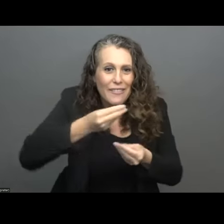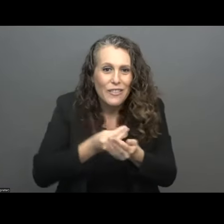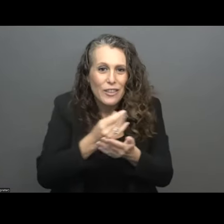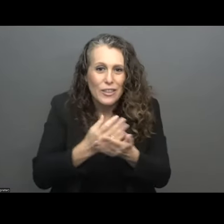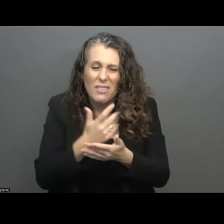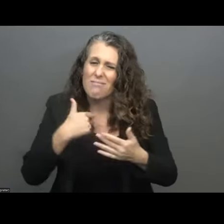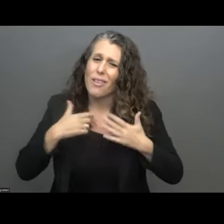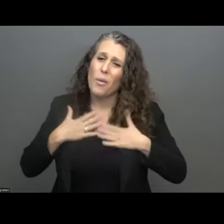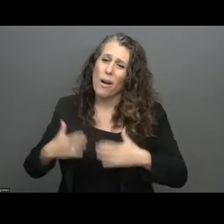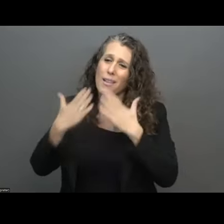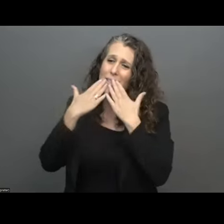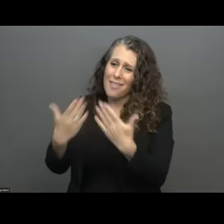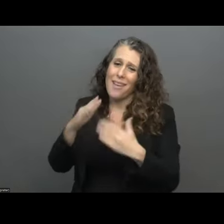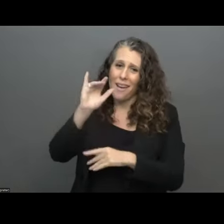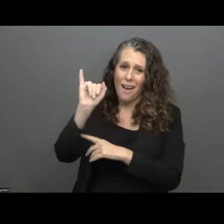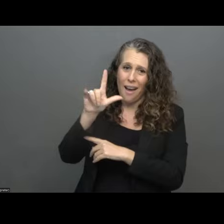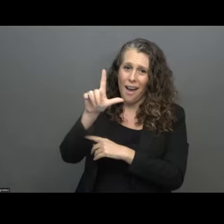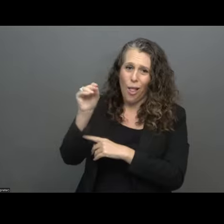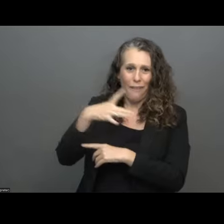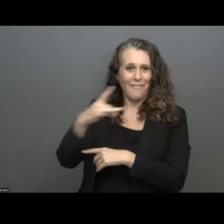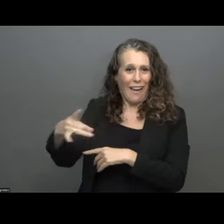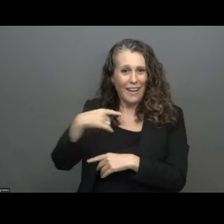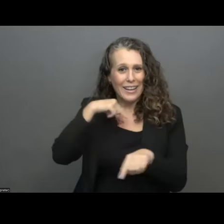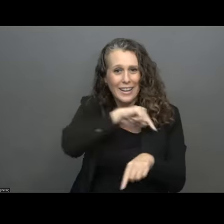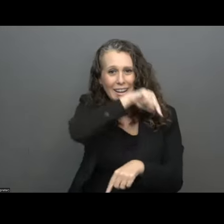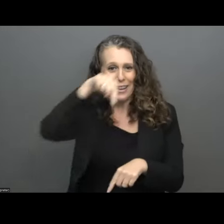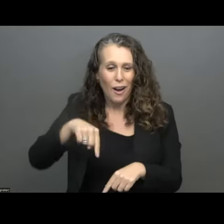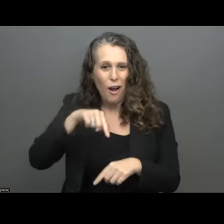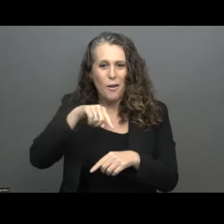for actually having Accenture to be part of 09:48:33 the opening of this really critical